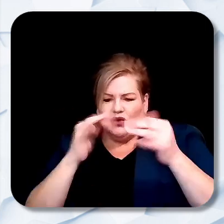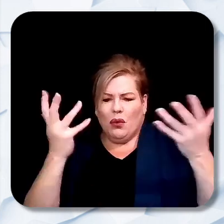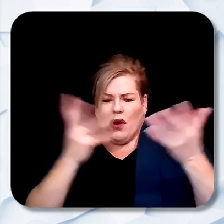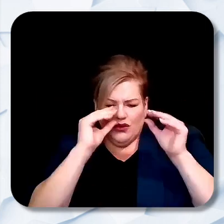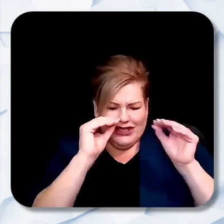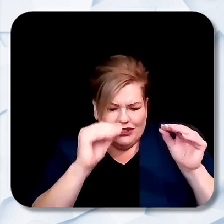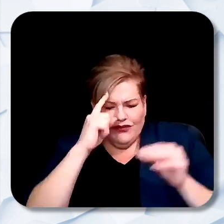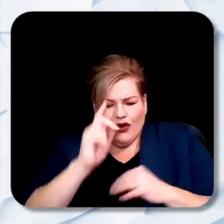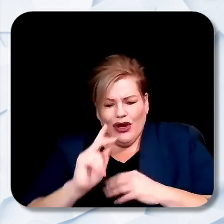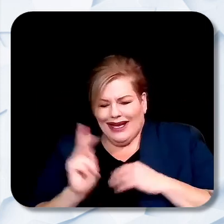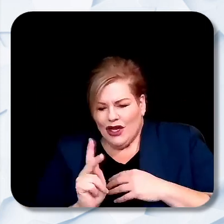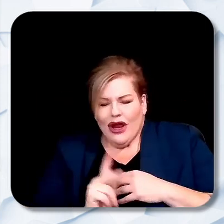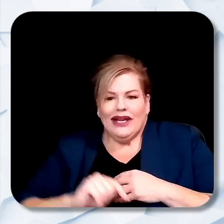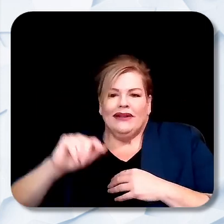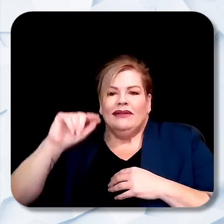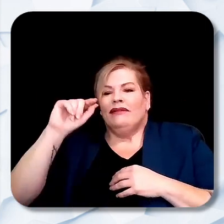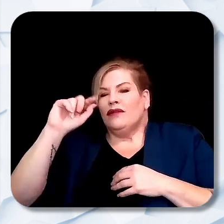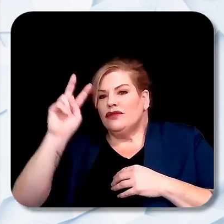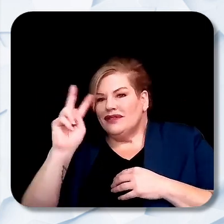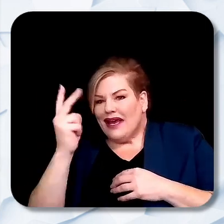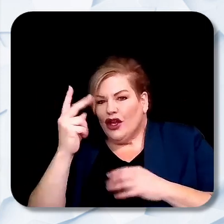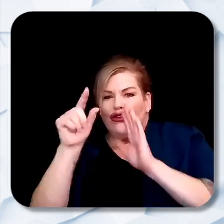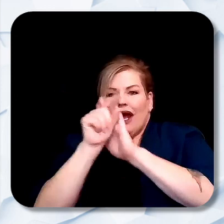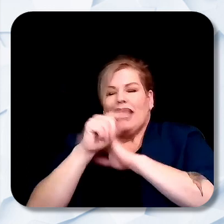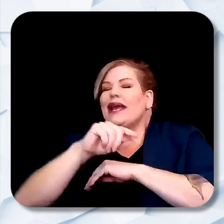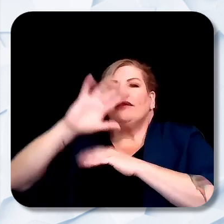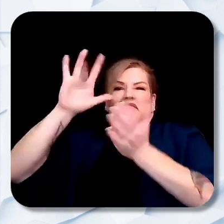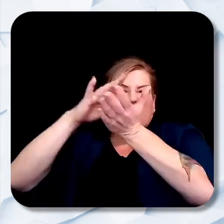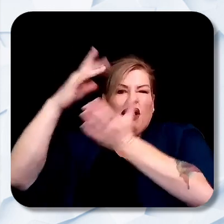two in grade, four, and of course, in middle and high school, across all those grades.